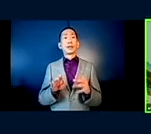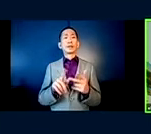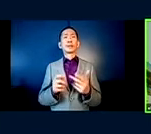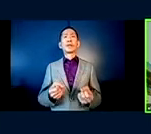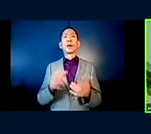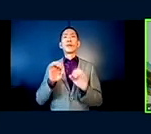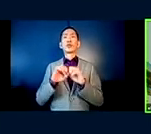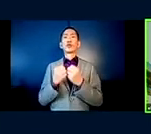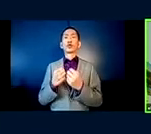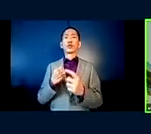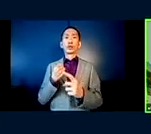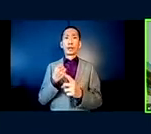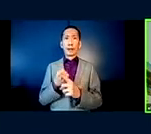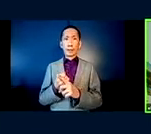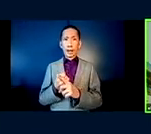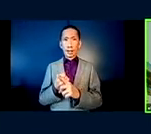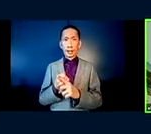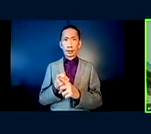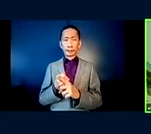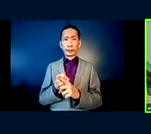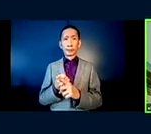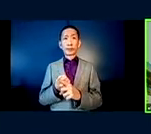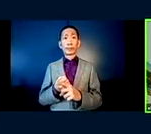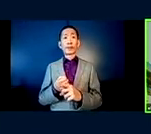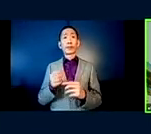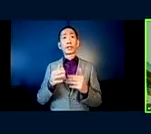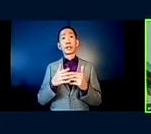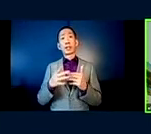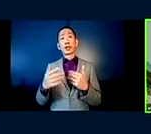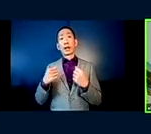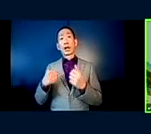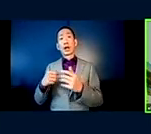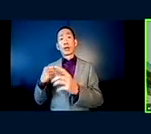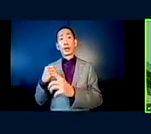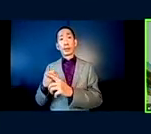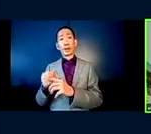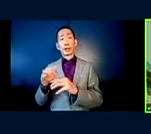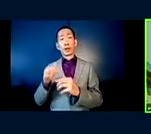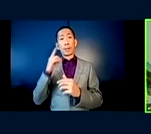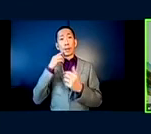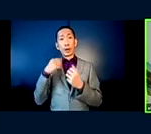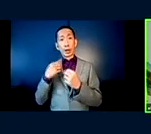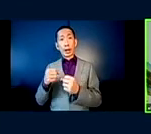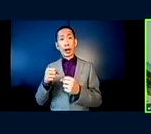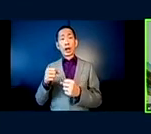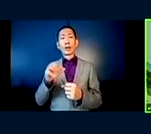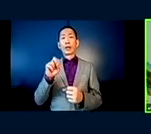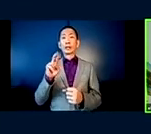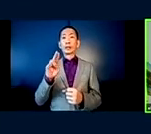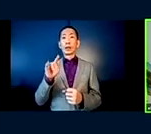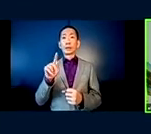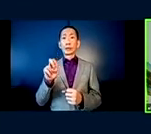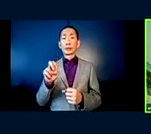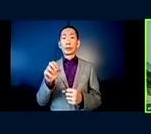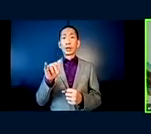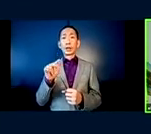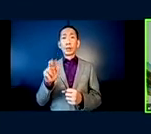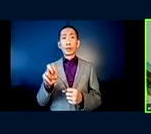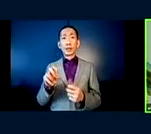FROM THOSE MITIGATION BEHAVIORS, HOW MUCH THE SOCIAL IMPACTS WERE, DOWNSTREAM HEALTH IMPACTS ON MENTAL HEALTH AND SUBSTANCE